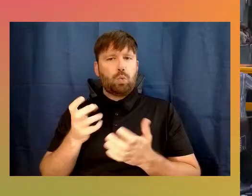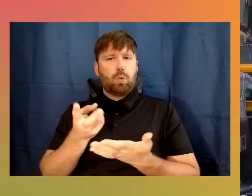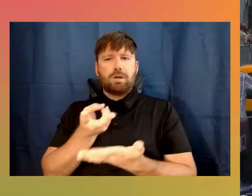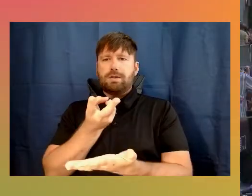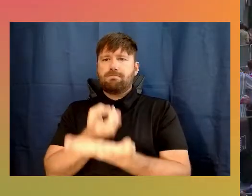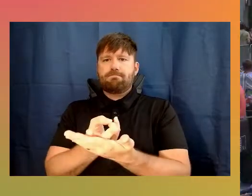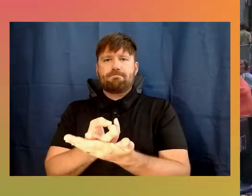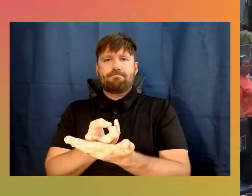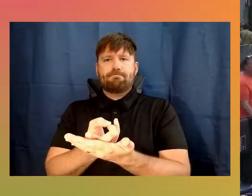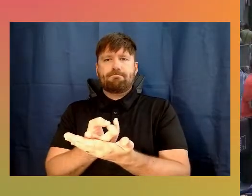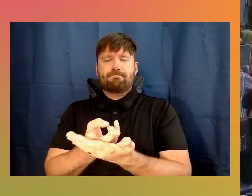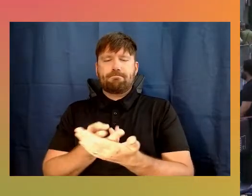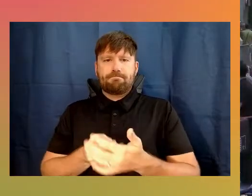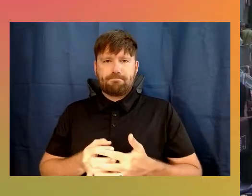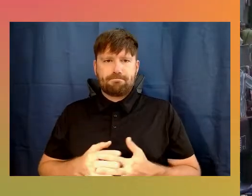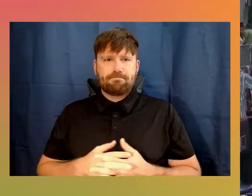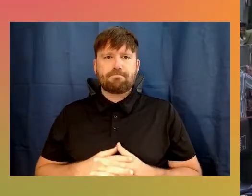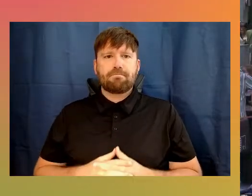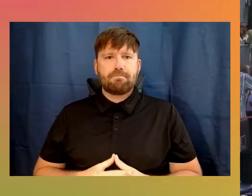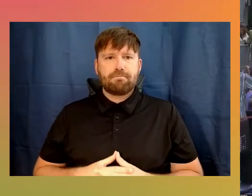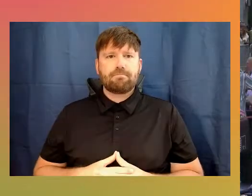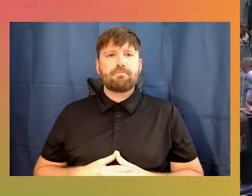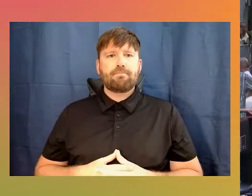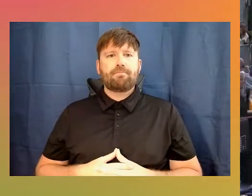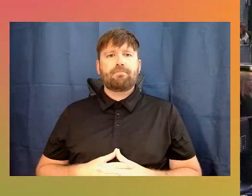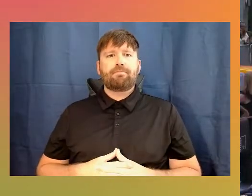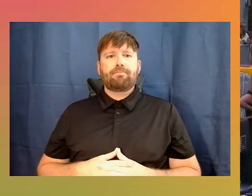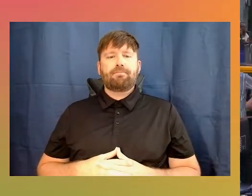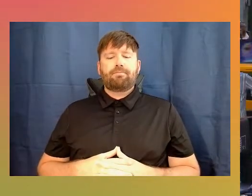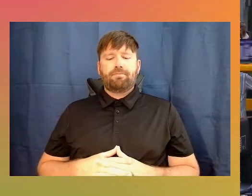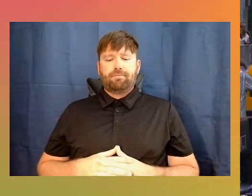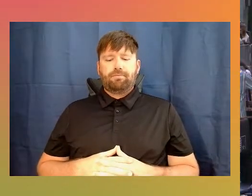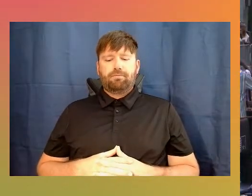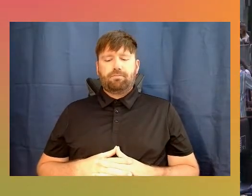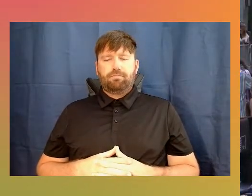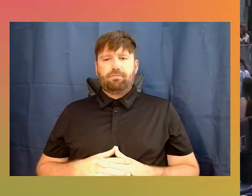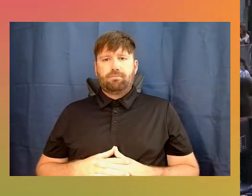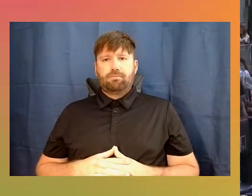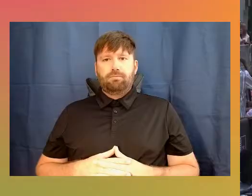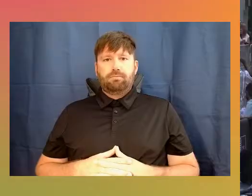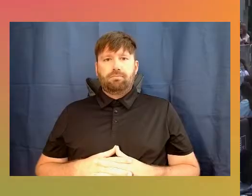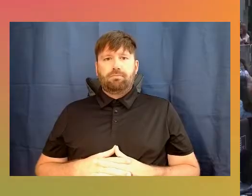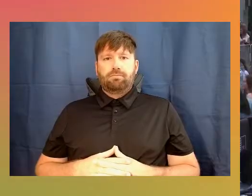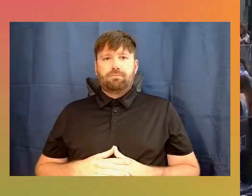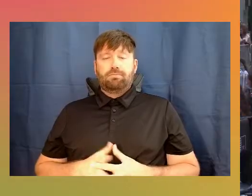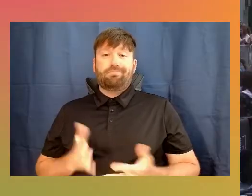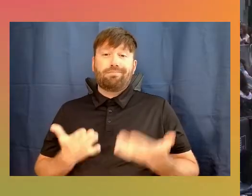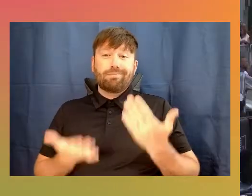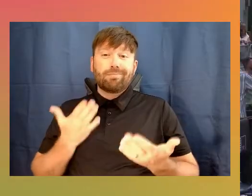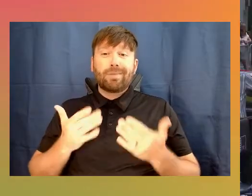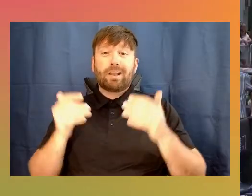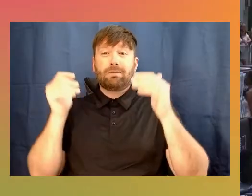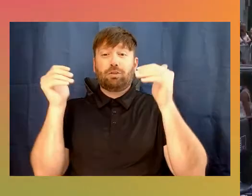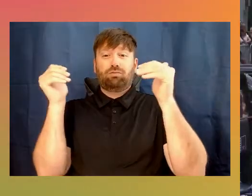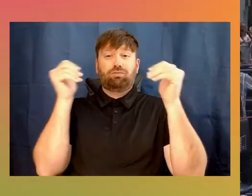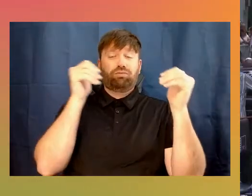WE WANT TO BE ABLE TO COMPLETELY DECOMPRESS THE